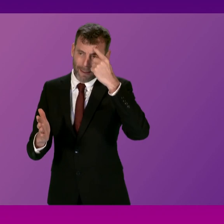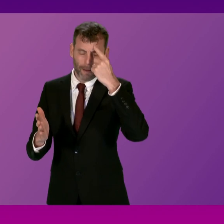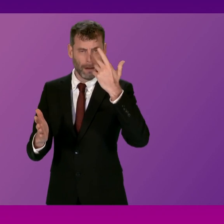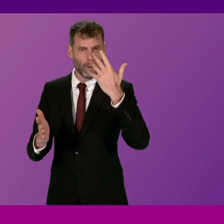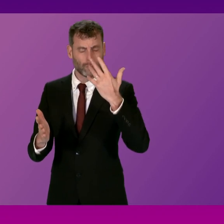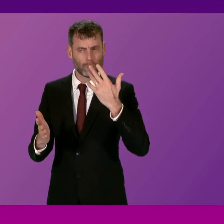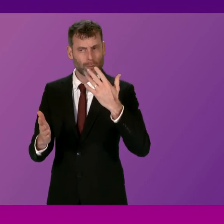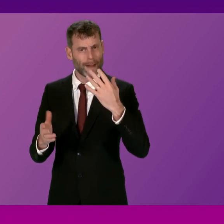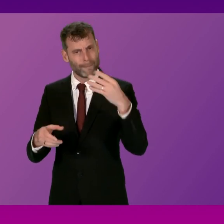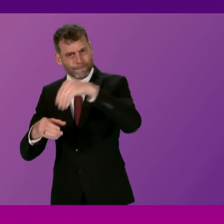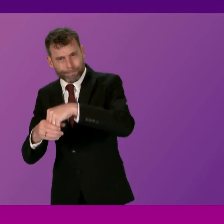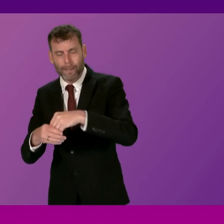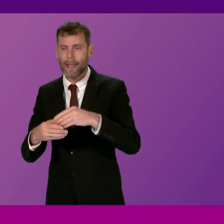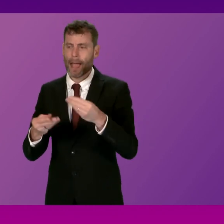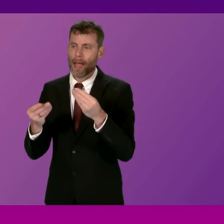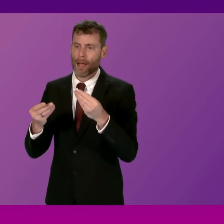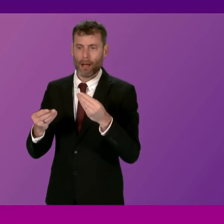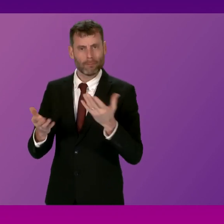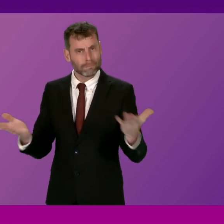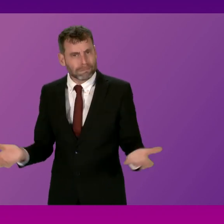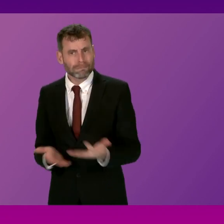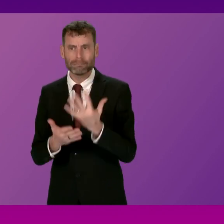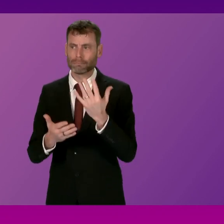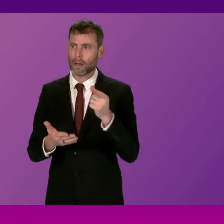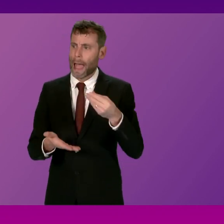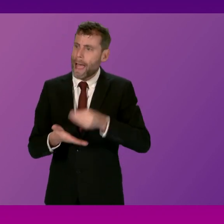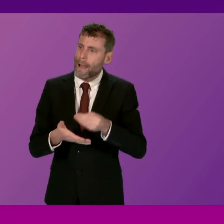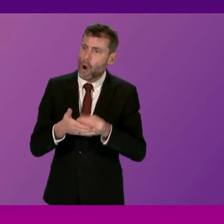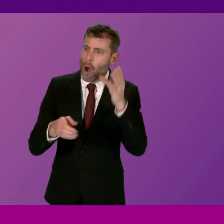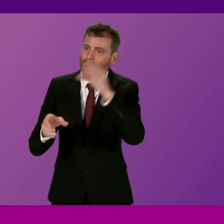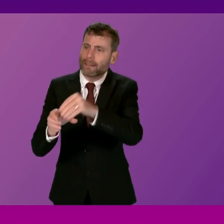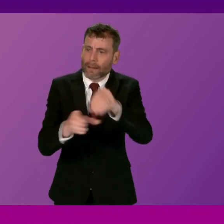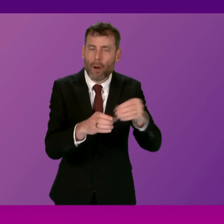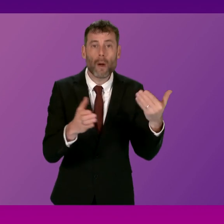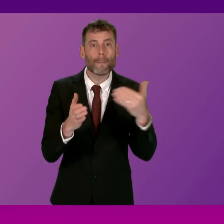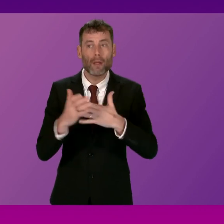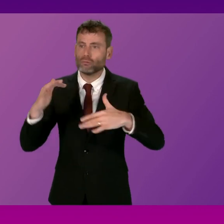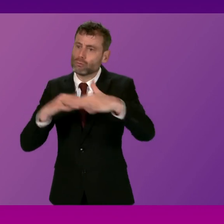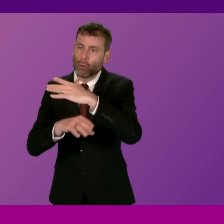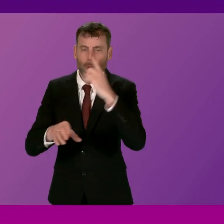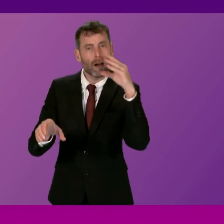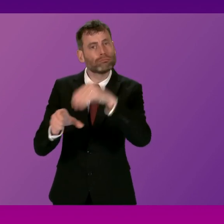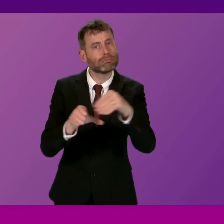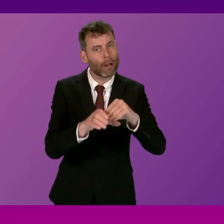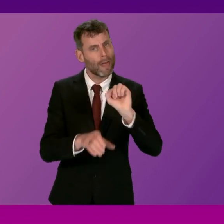and cultural rights ... into Scots law”. I think that there is cross-party welcome for that opportunity.